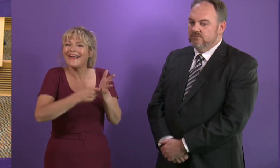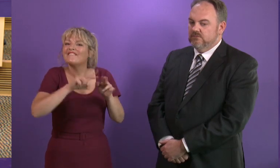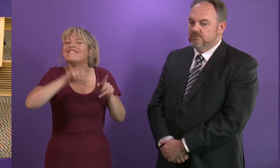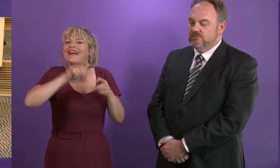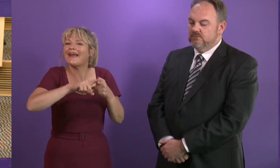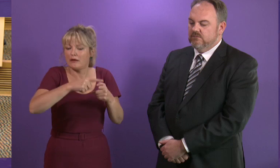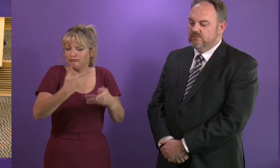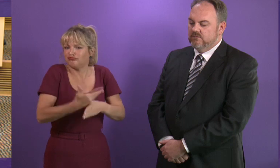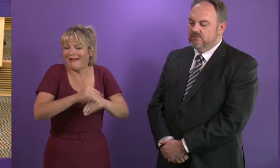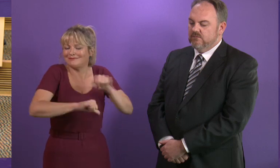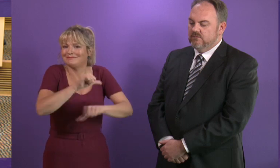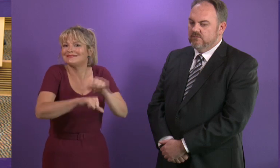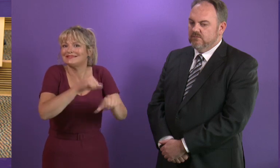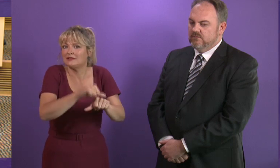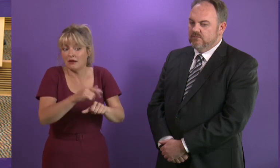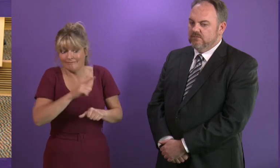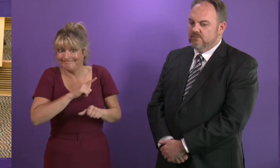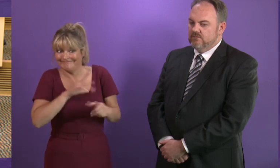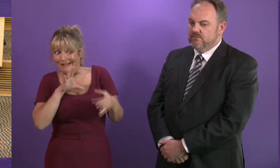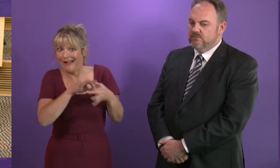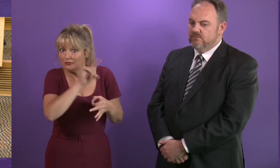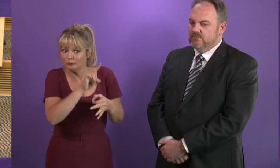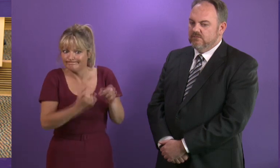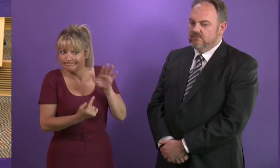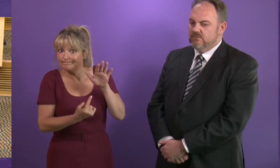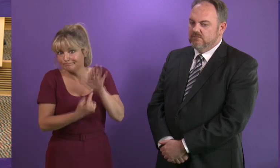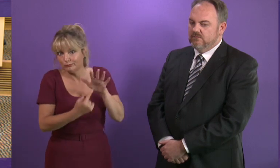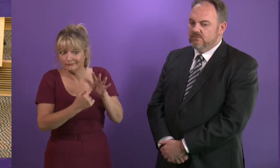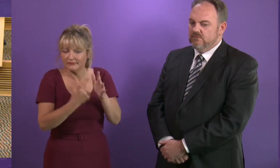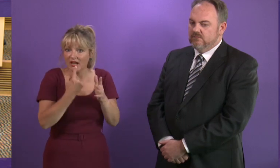to the important issue of information sharing.